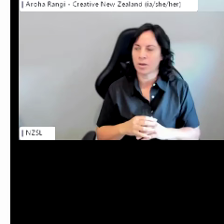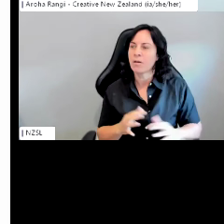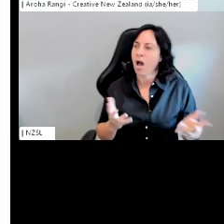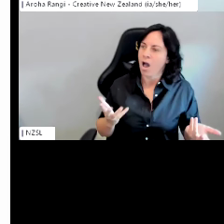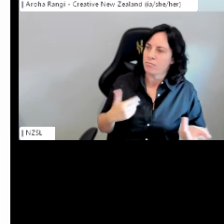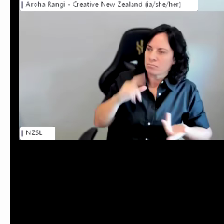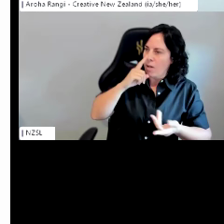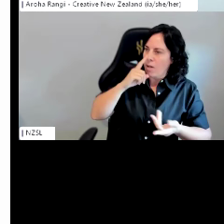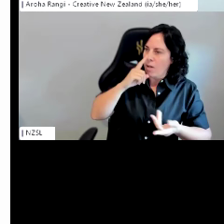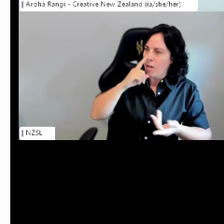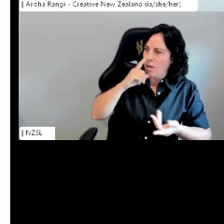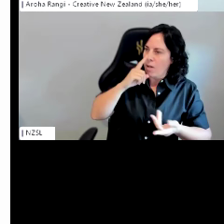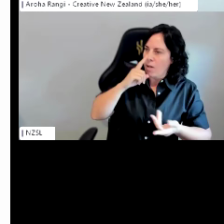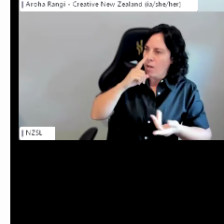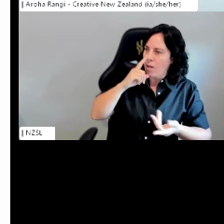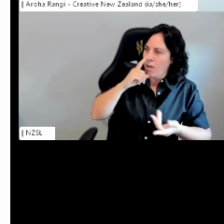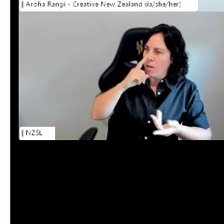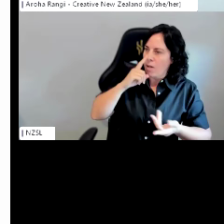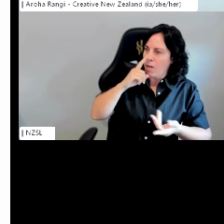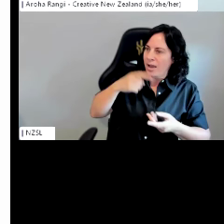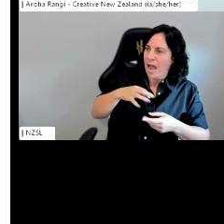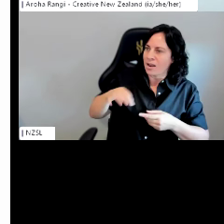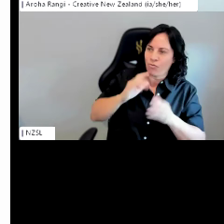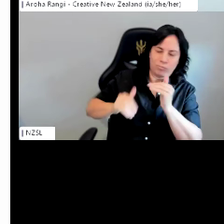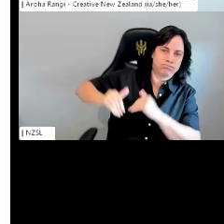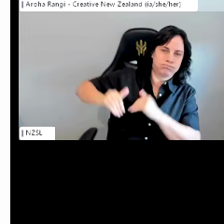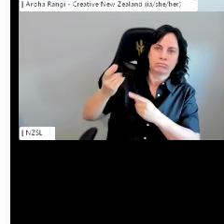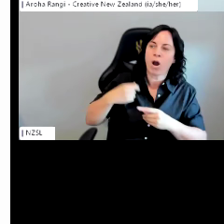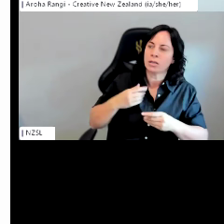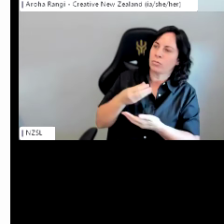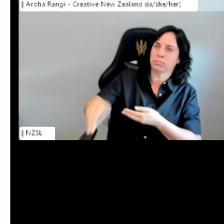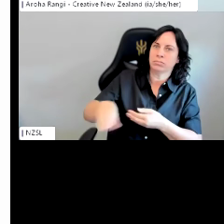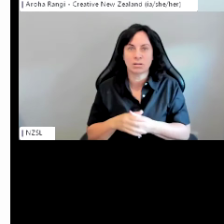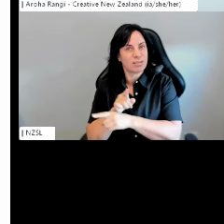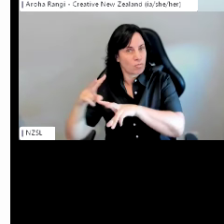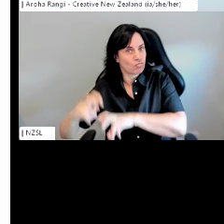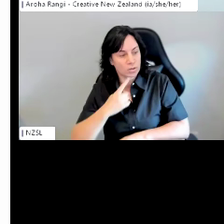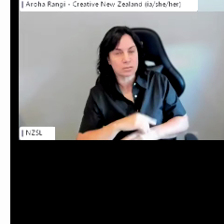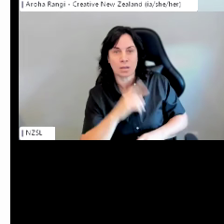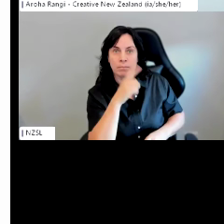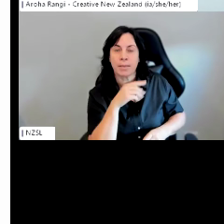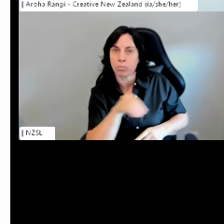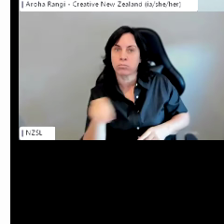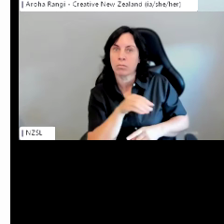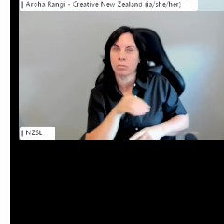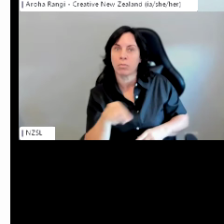Um they're finding that people are not abusing that but it's it's very small. Um then they've got